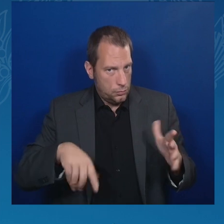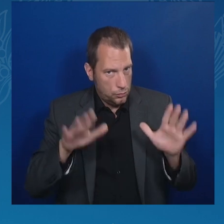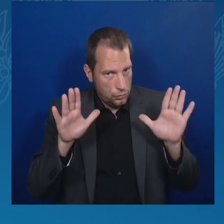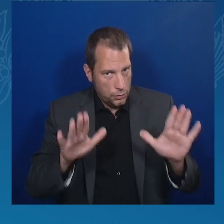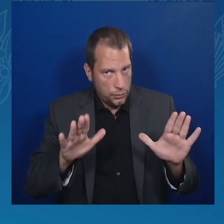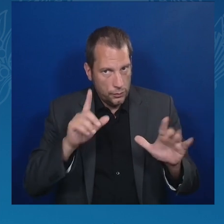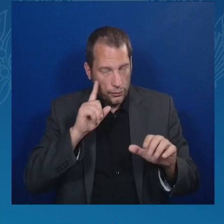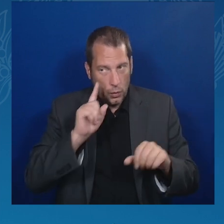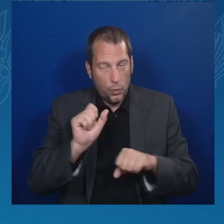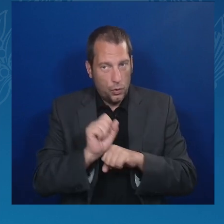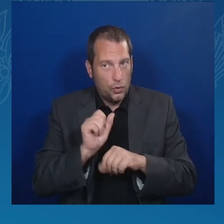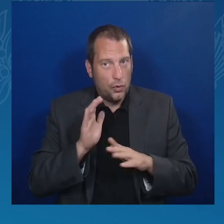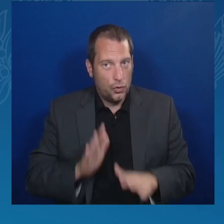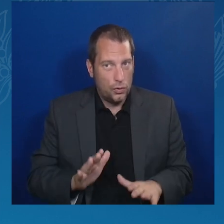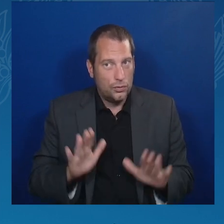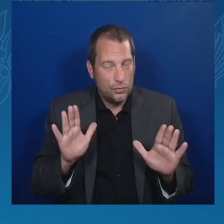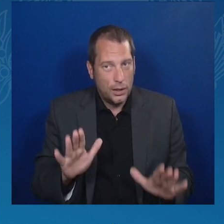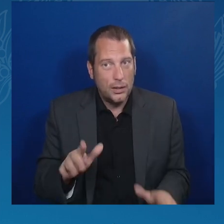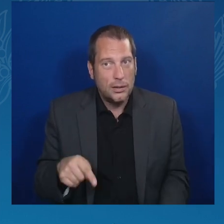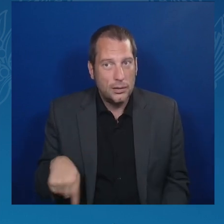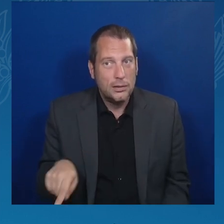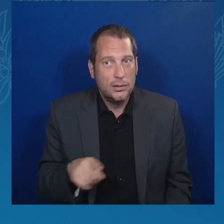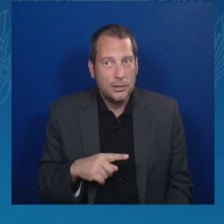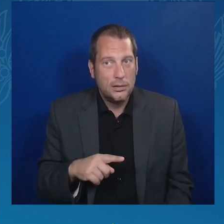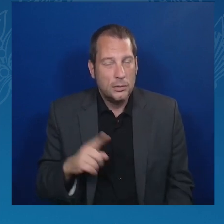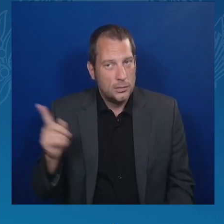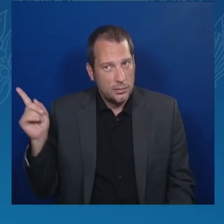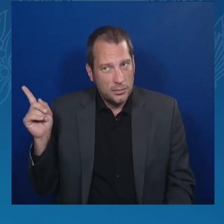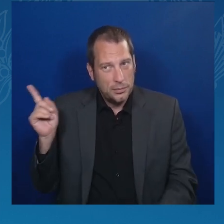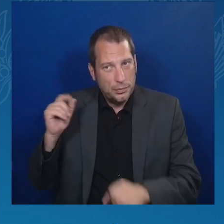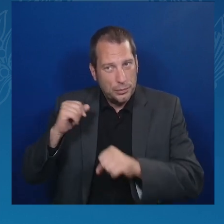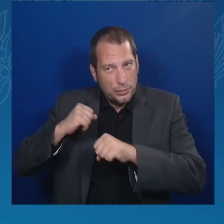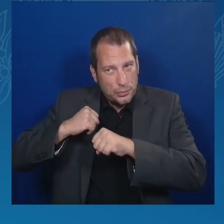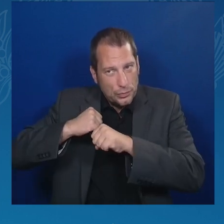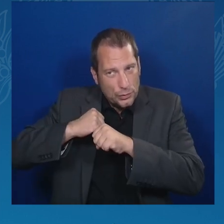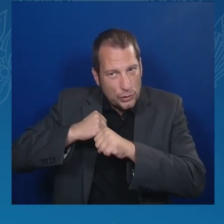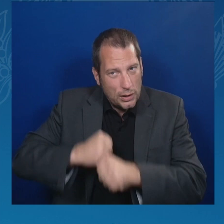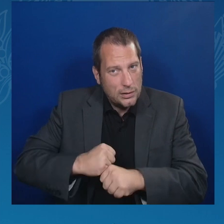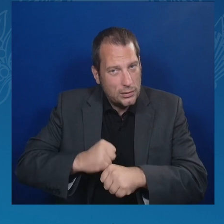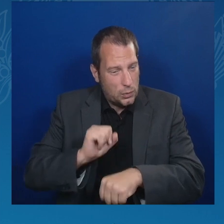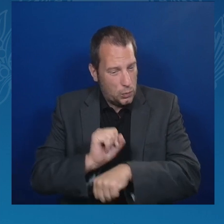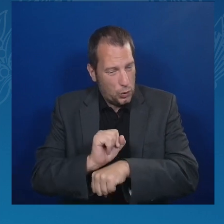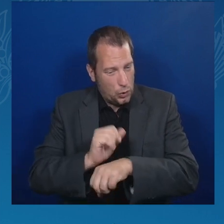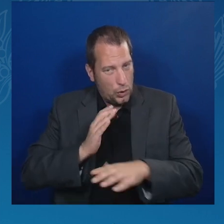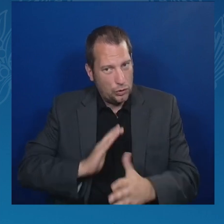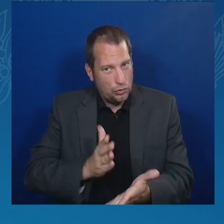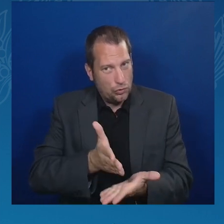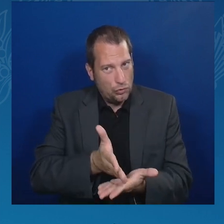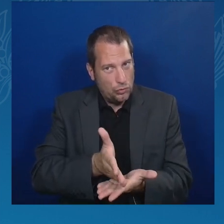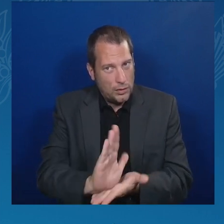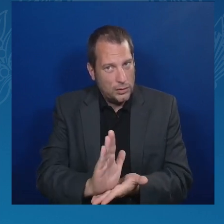They protected the workers rights in tribal casinos, and that is awesome.